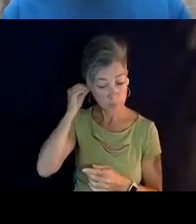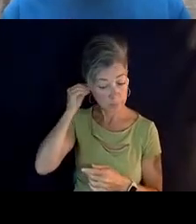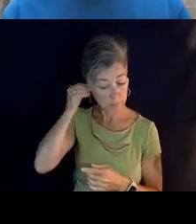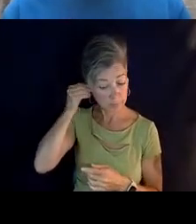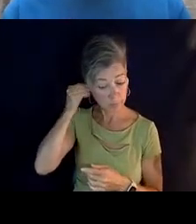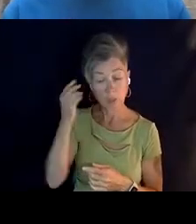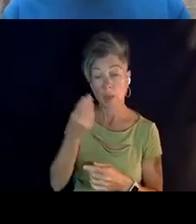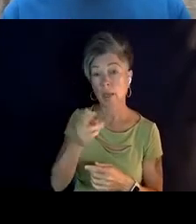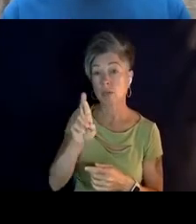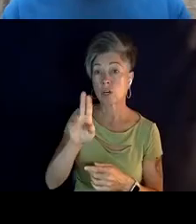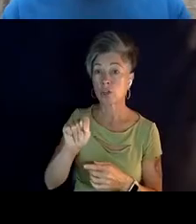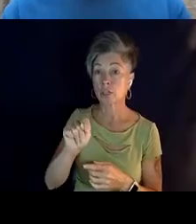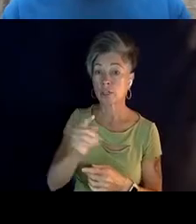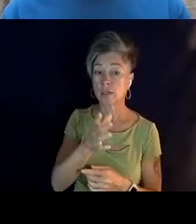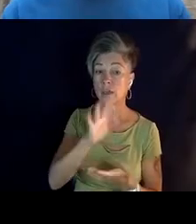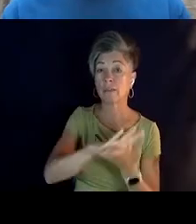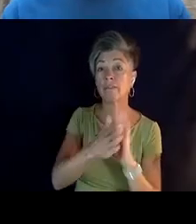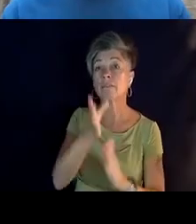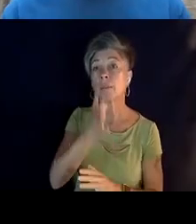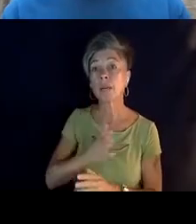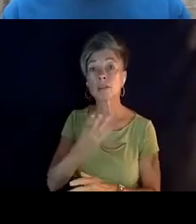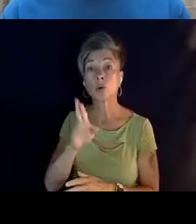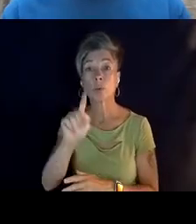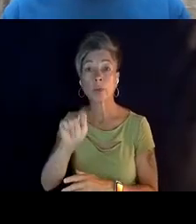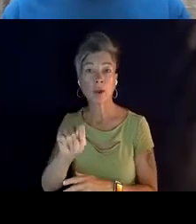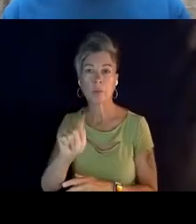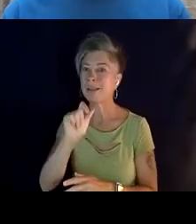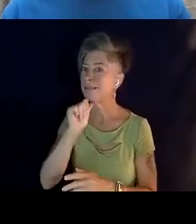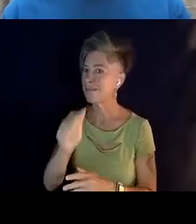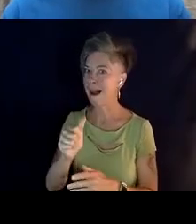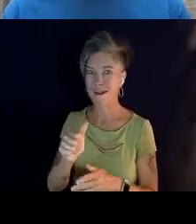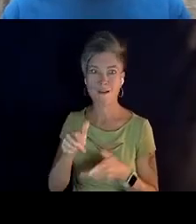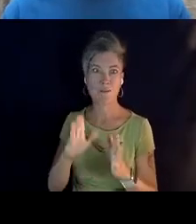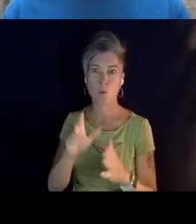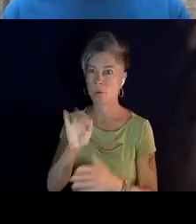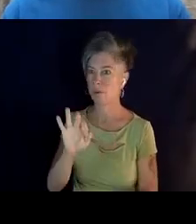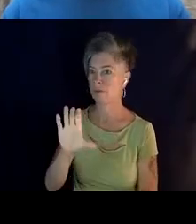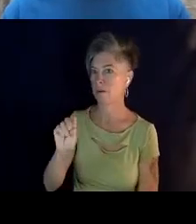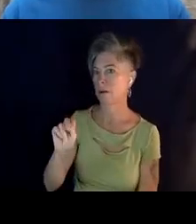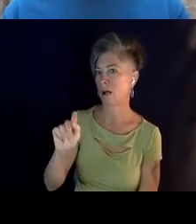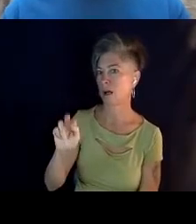is not a form of contraception for anyone who is looking not to conceive